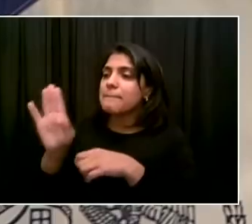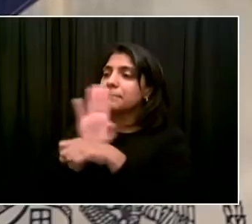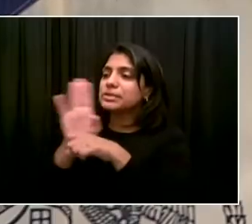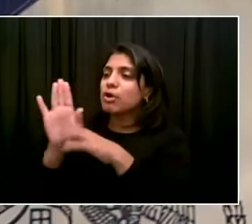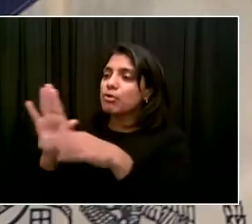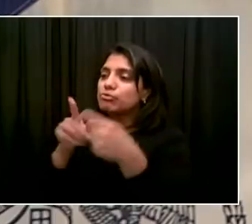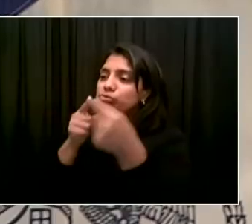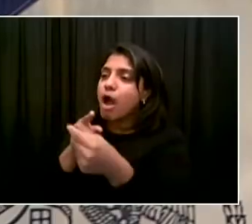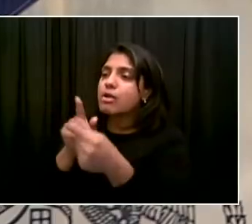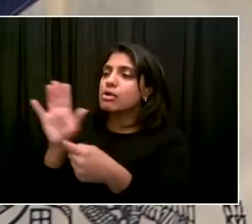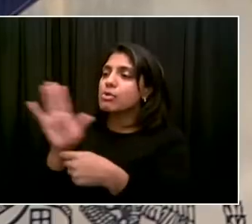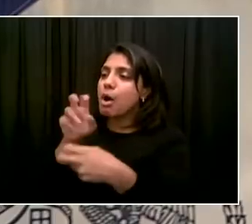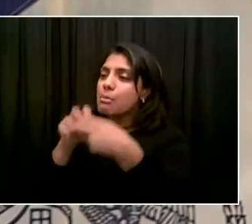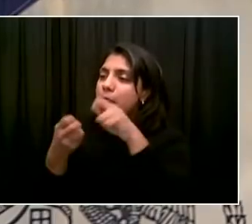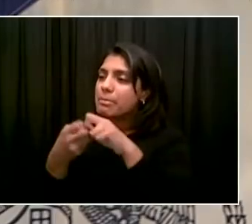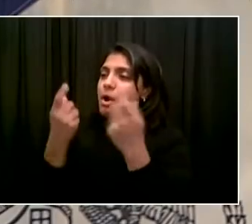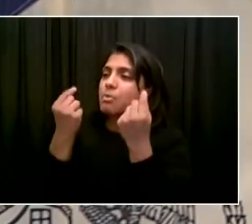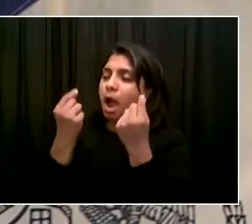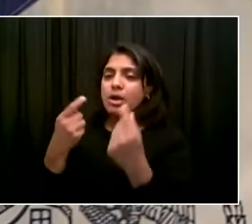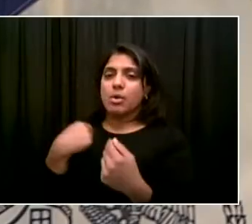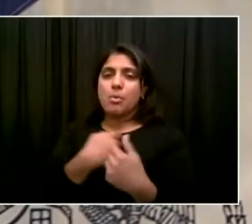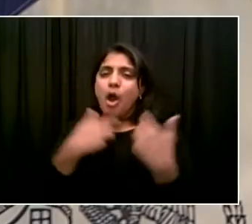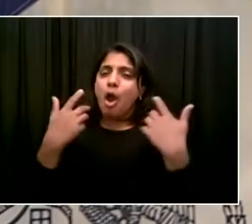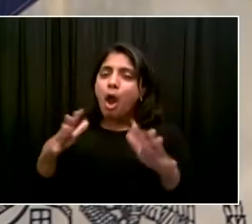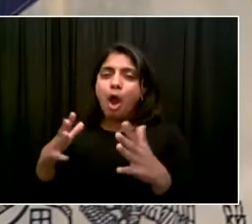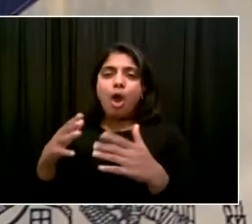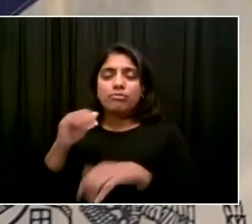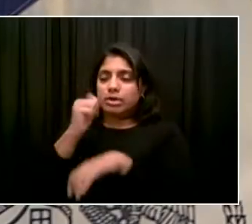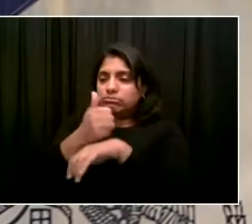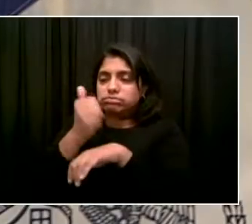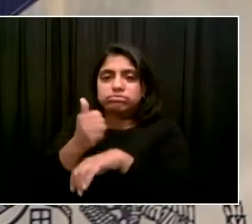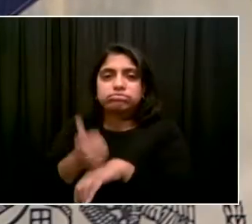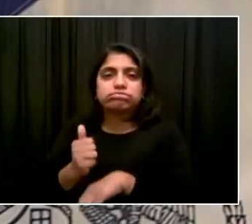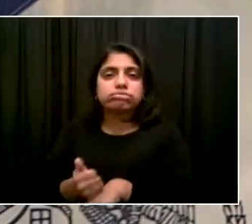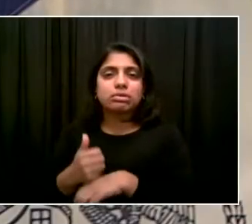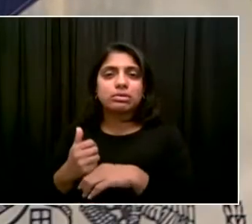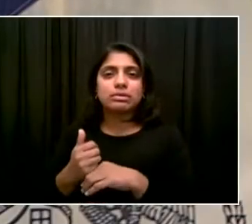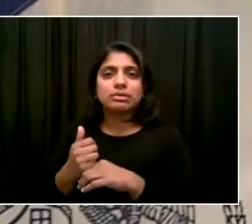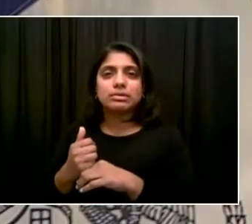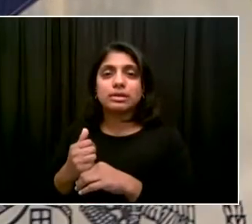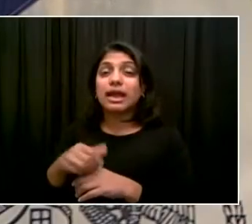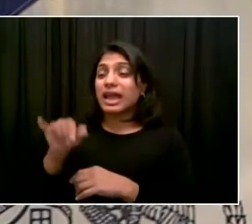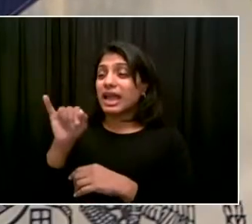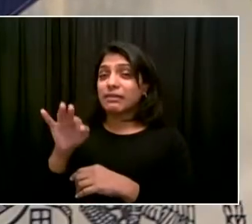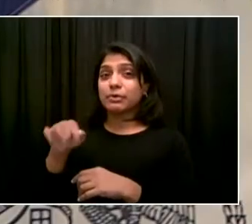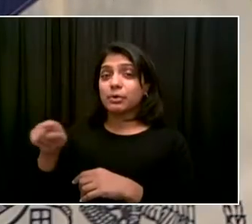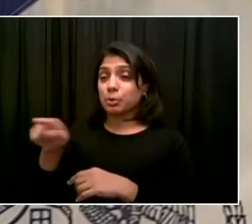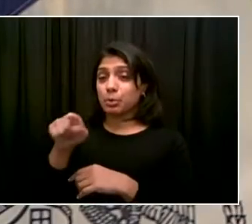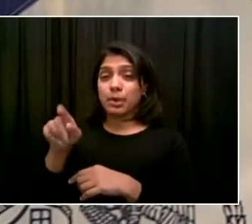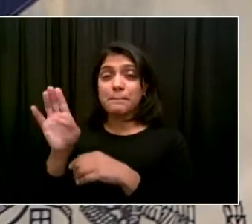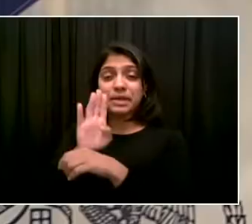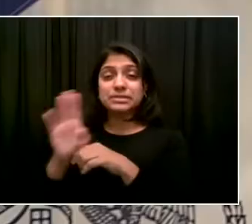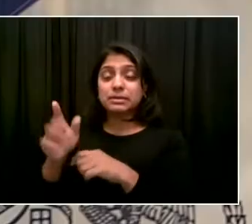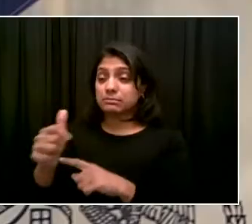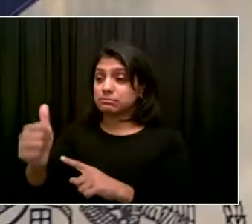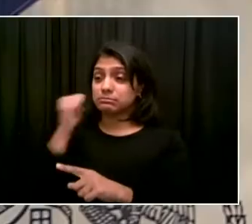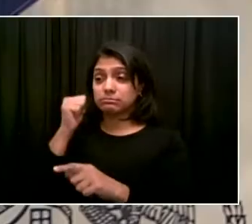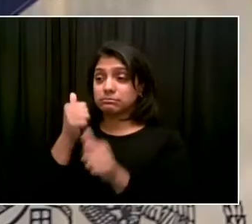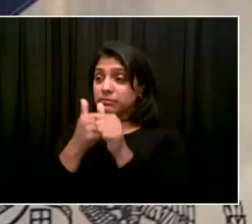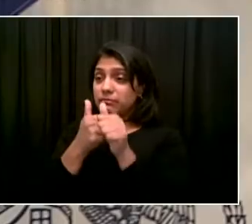DEPARTMENT OF HEALTH AND OTHER AGENCIES OUT THERE AGAIN WITH THE GOAL OF JUST PROBLEM-SOLVING. EDUCATING, PROBLEM SOLVING. FIX THE PROBLEM. IN LESTER'S